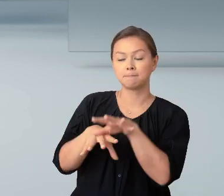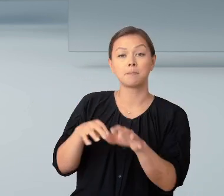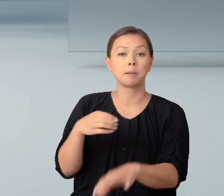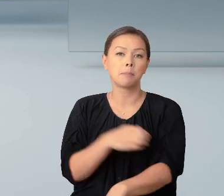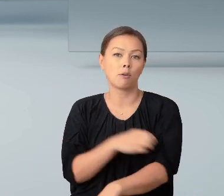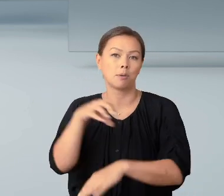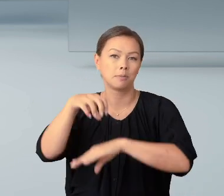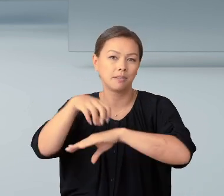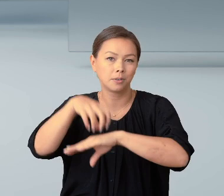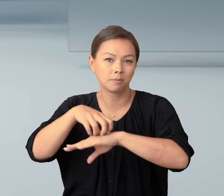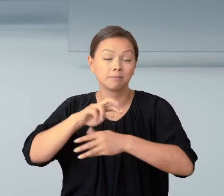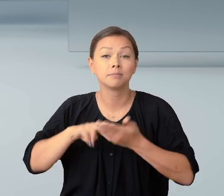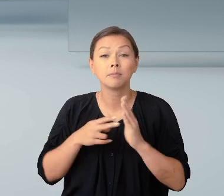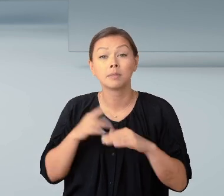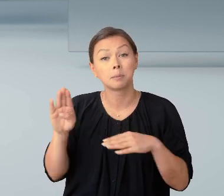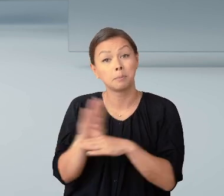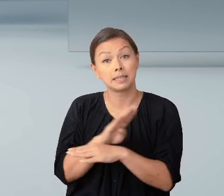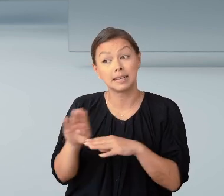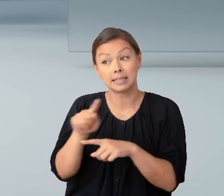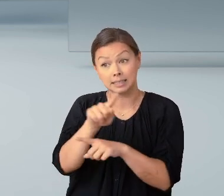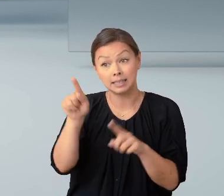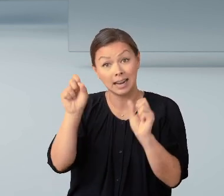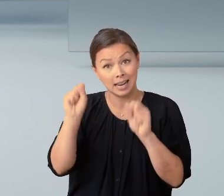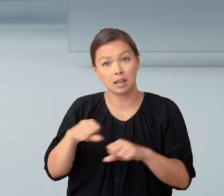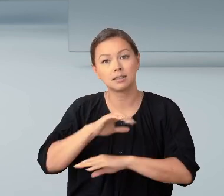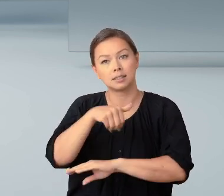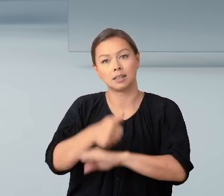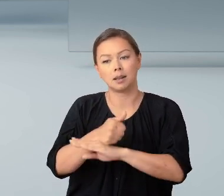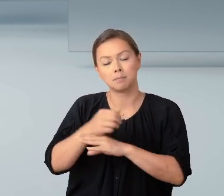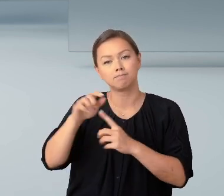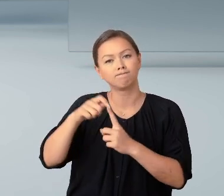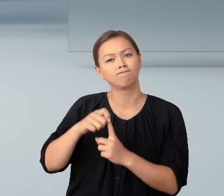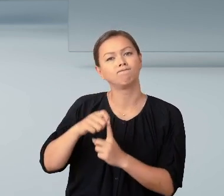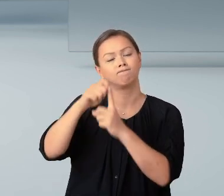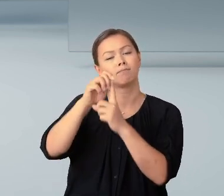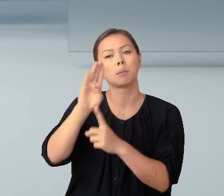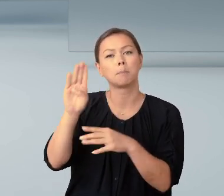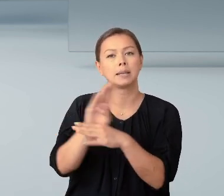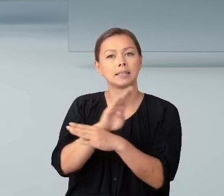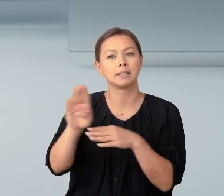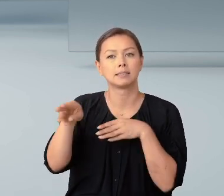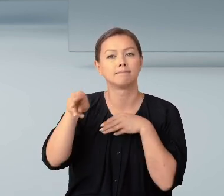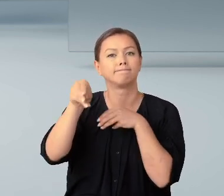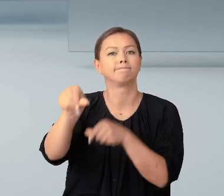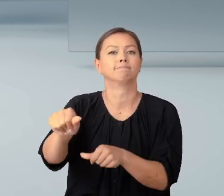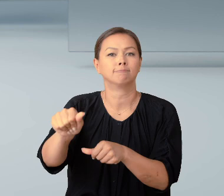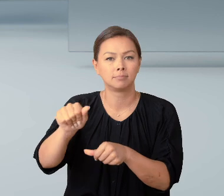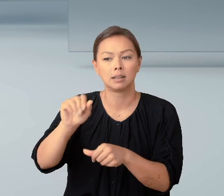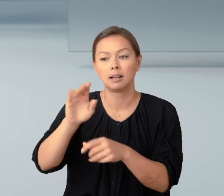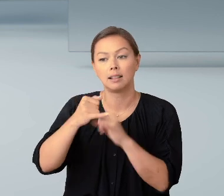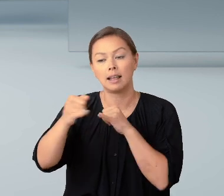businesses can easily develop custom line of business applications that seamlessly integrate with Business Central data.